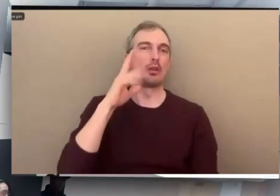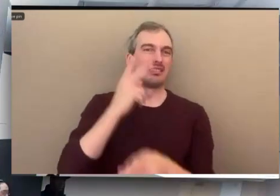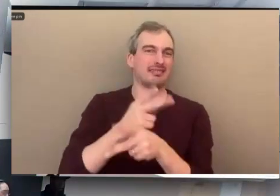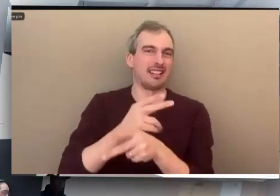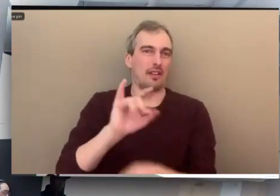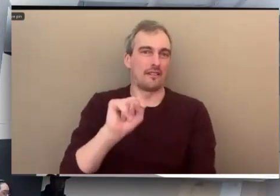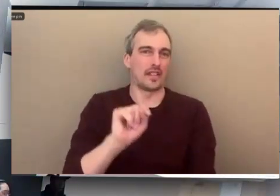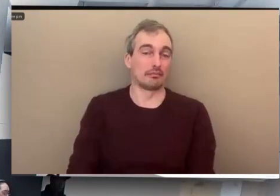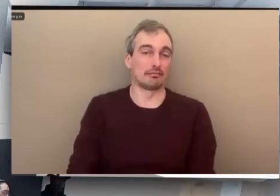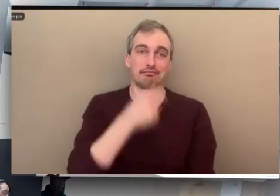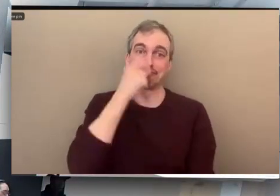it. Okay. I think I saw... Yeah.